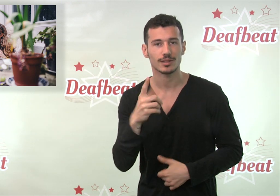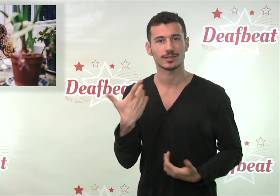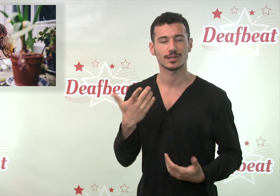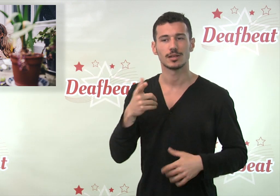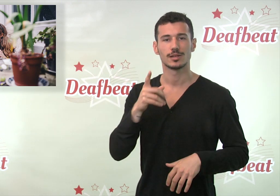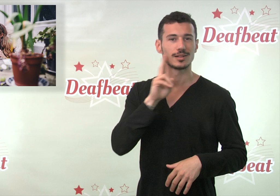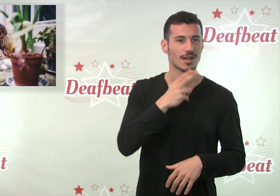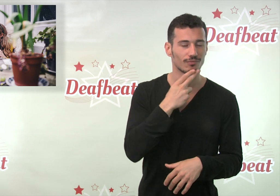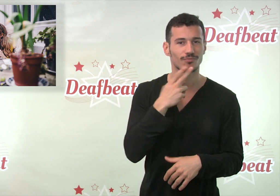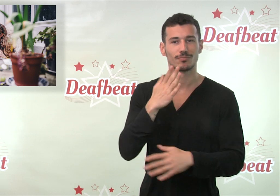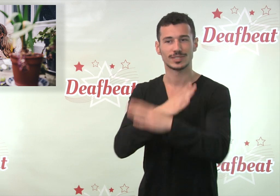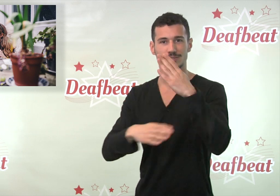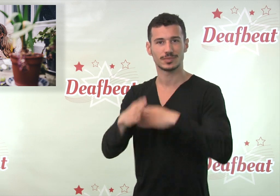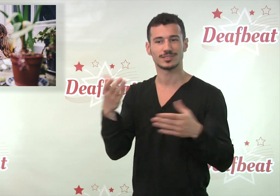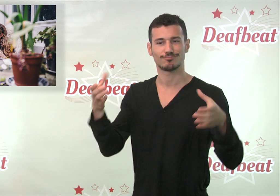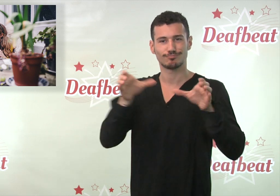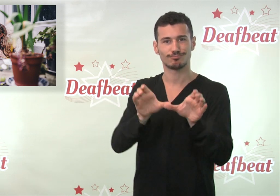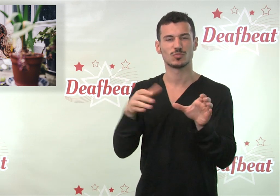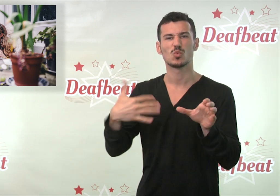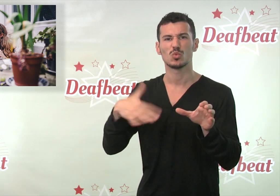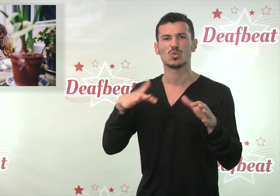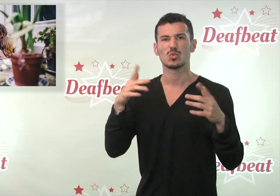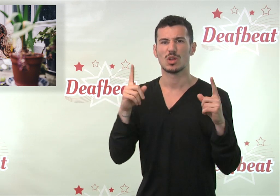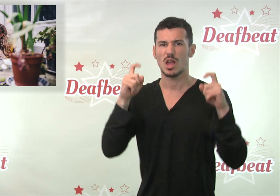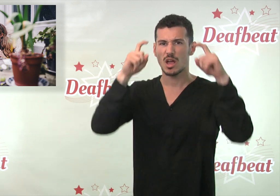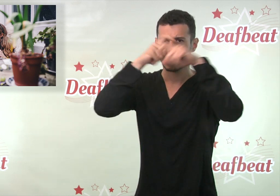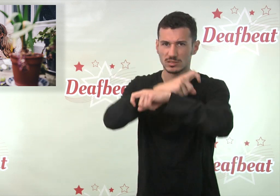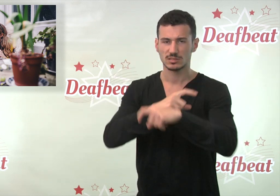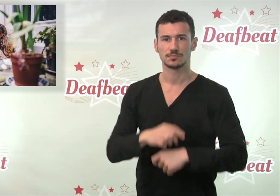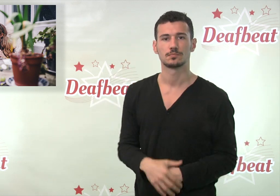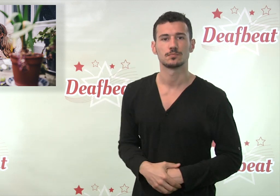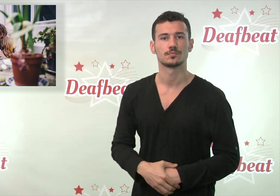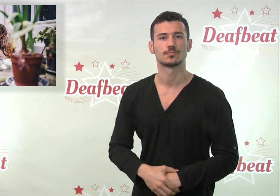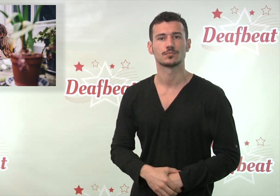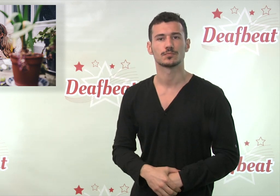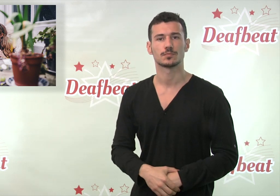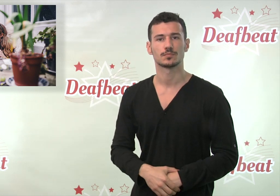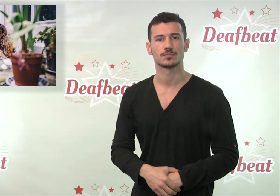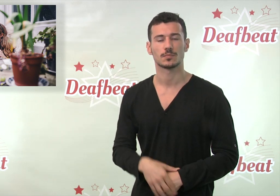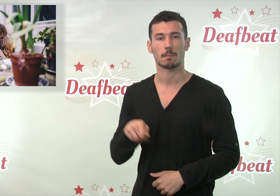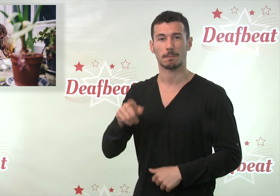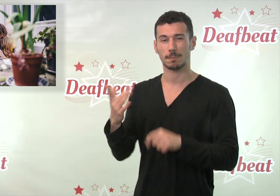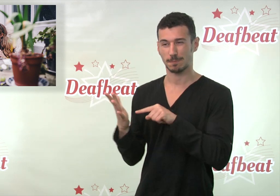but also deals with the complex issue of Deafness versus disability.